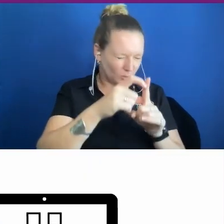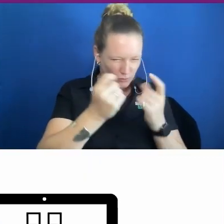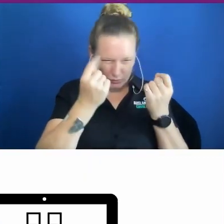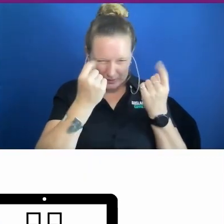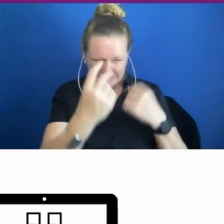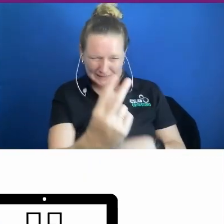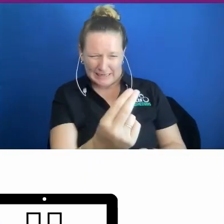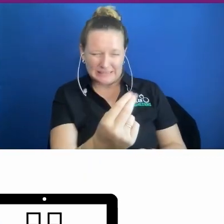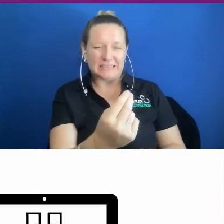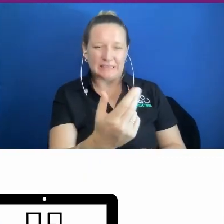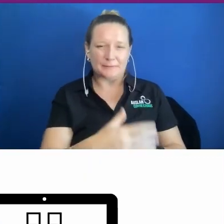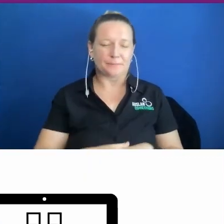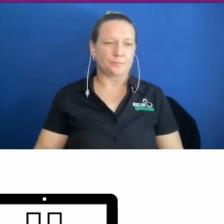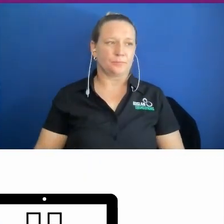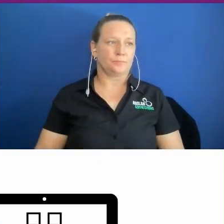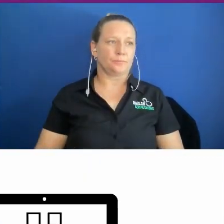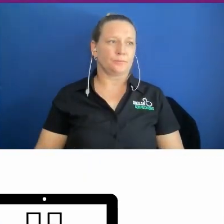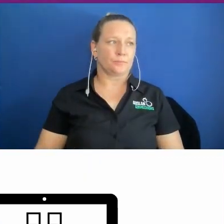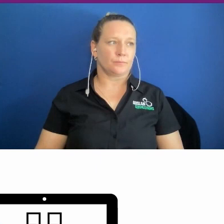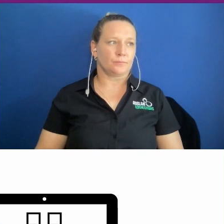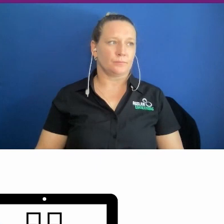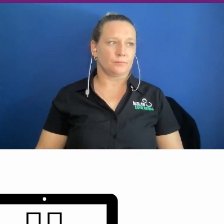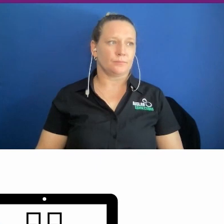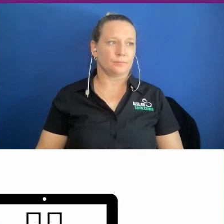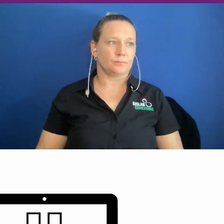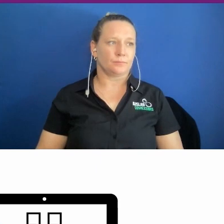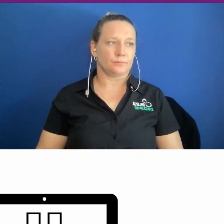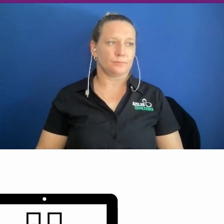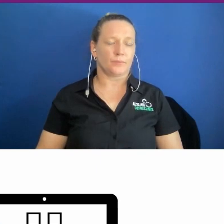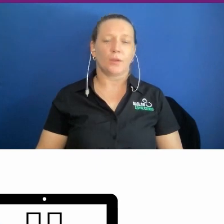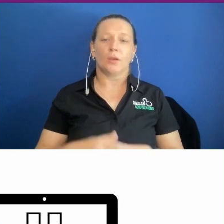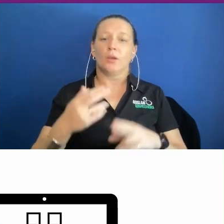In summary for KAT6A we can see that for many individuals traditional verbal communication